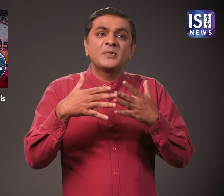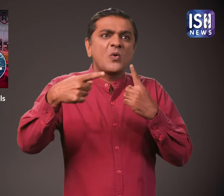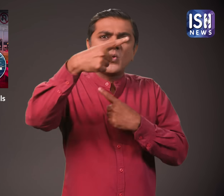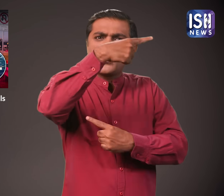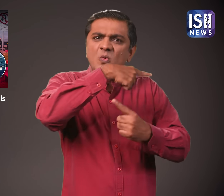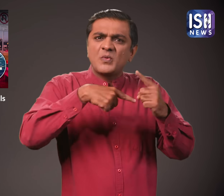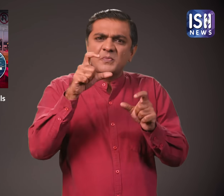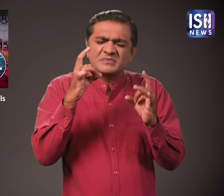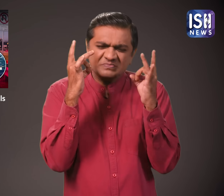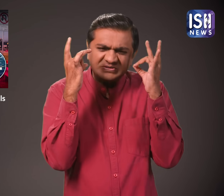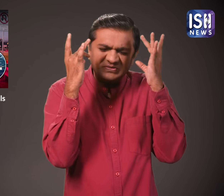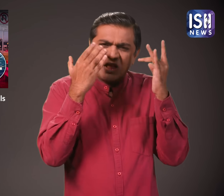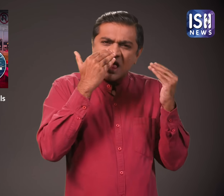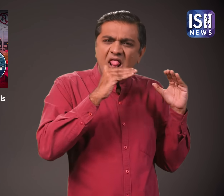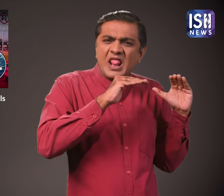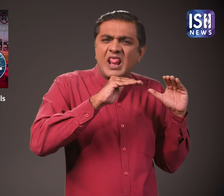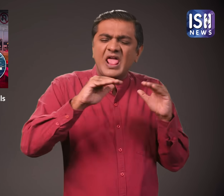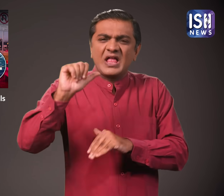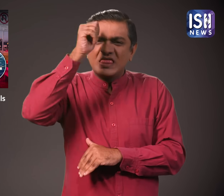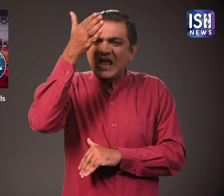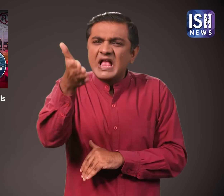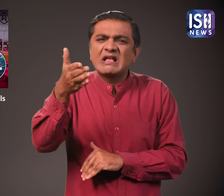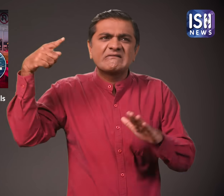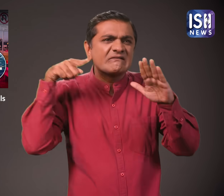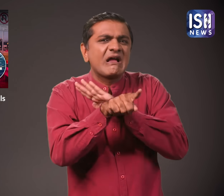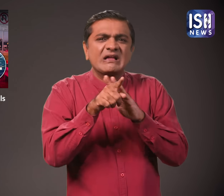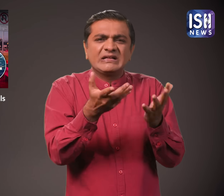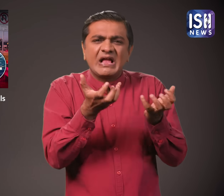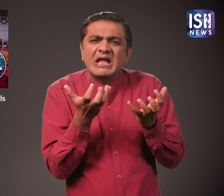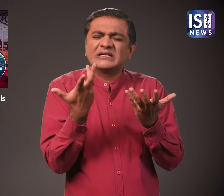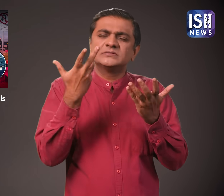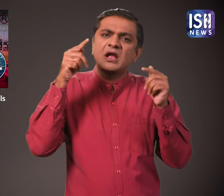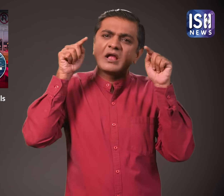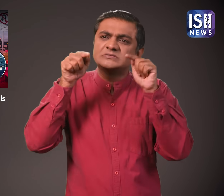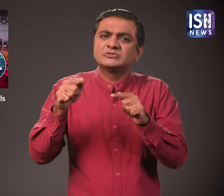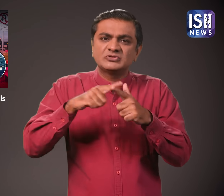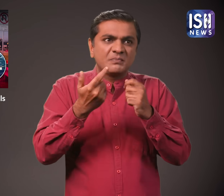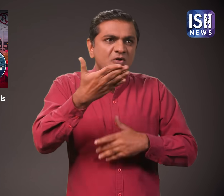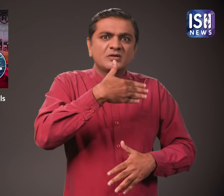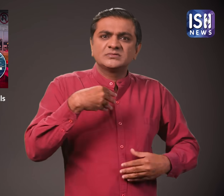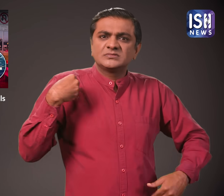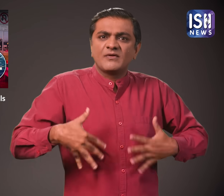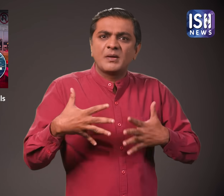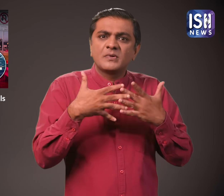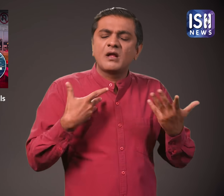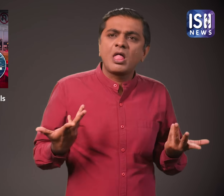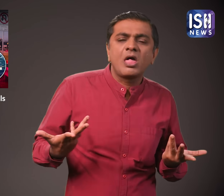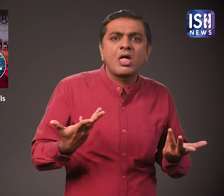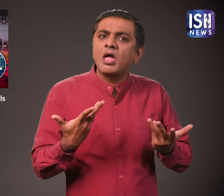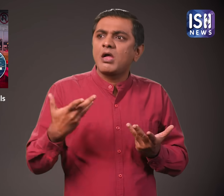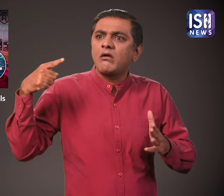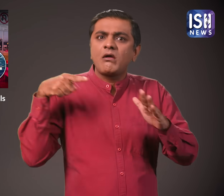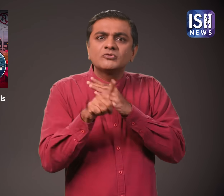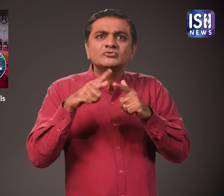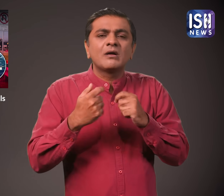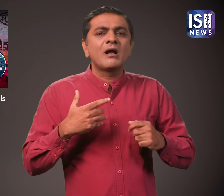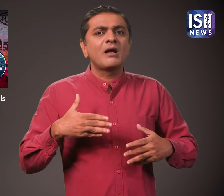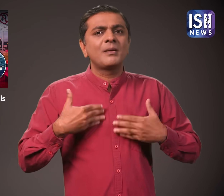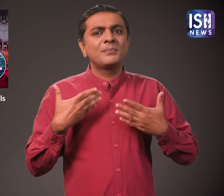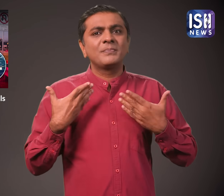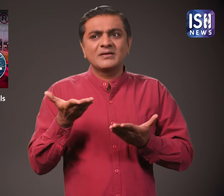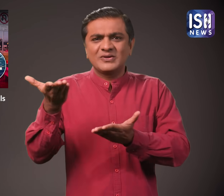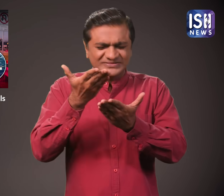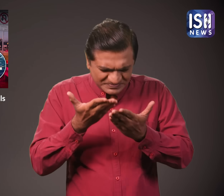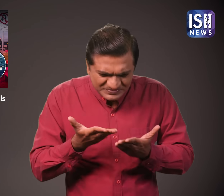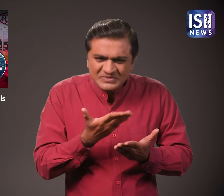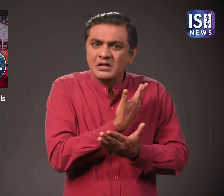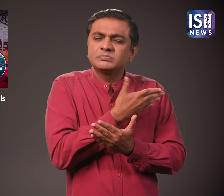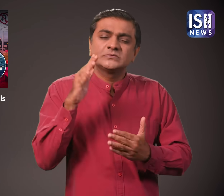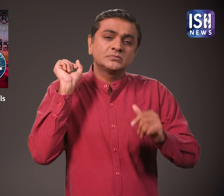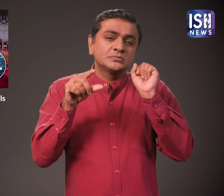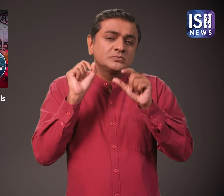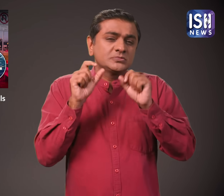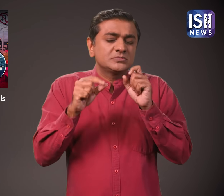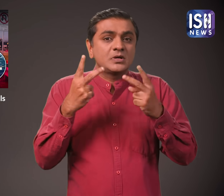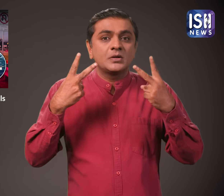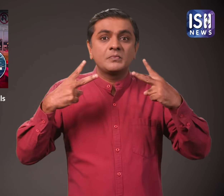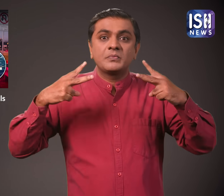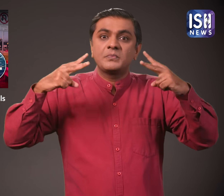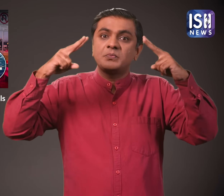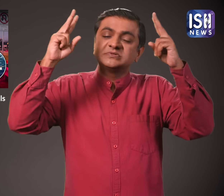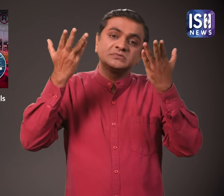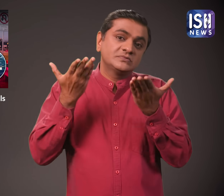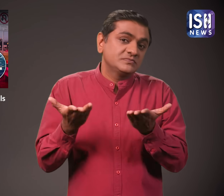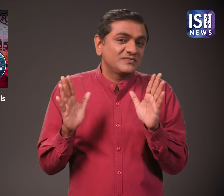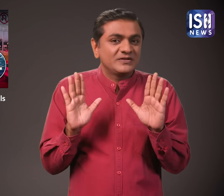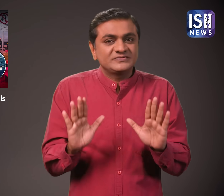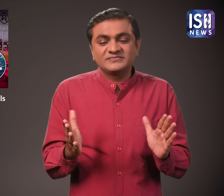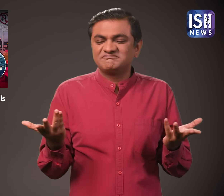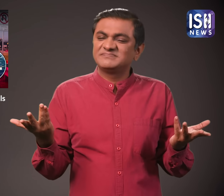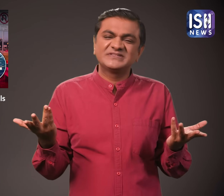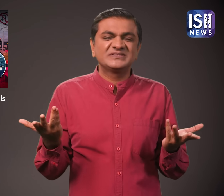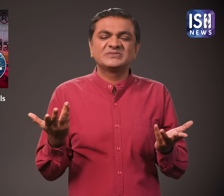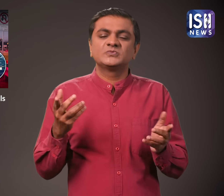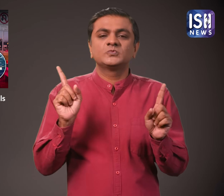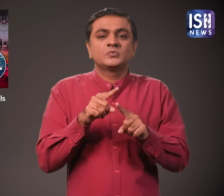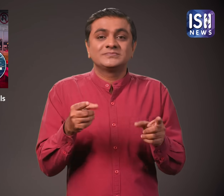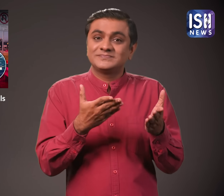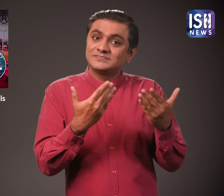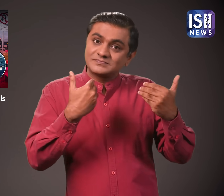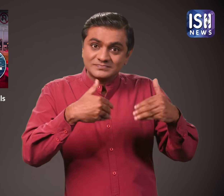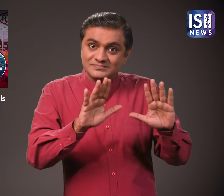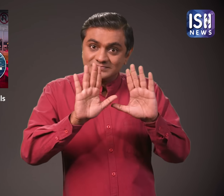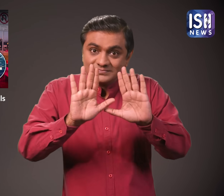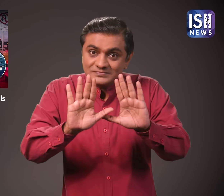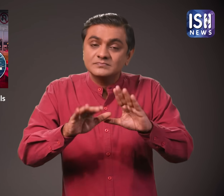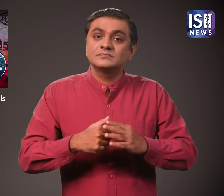Some Americans reacted with anger, accusing Indians of entering illegally and taking jobs from locals, which they say leaves Americans struggling.